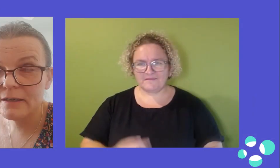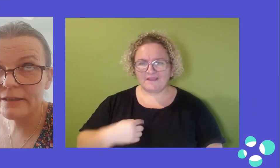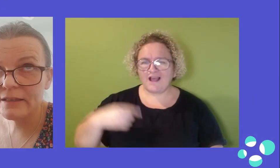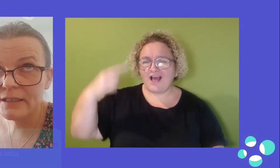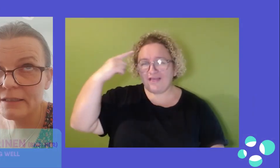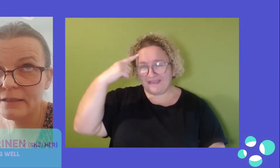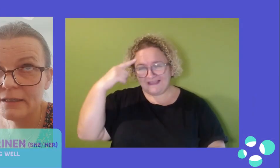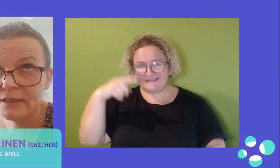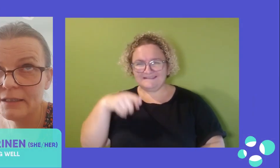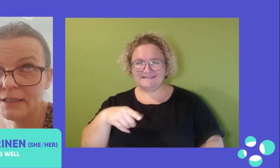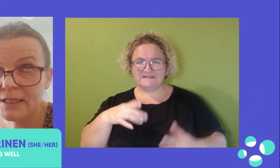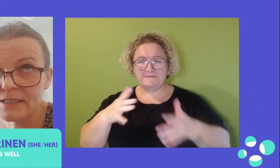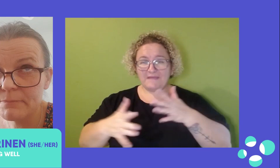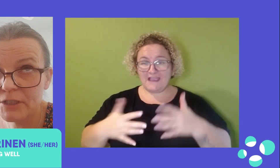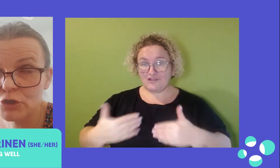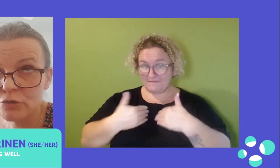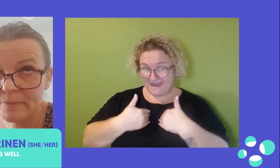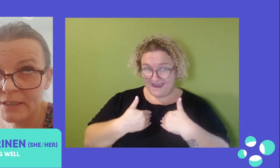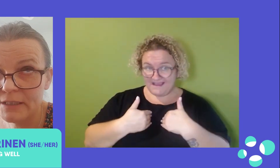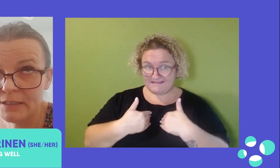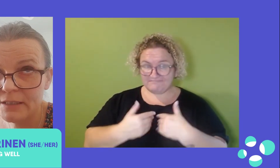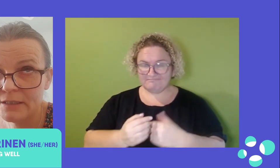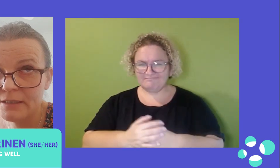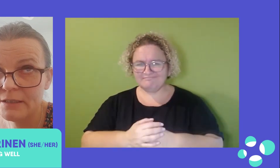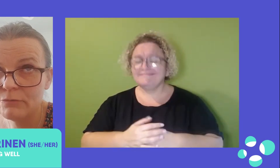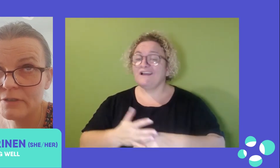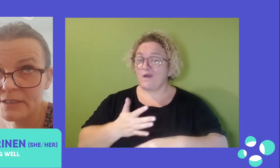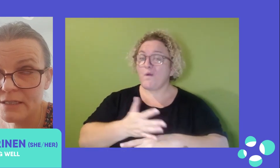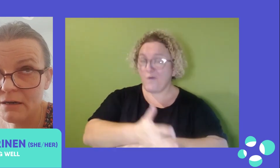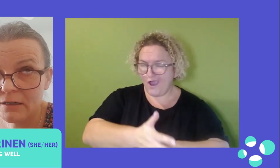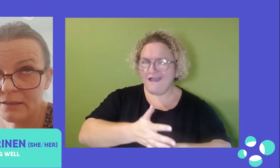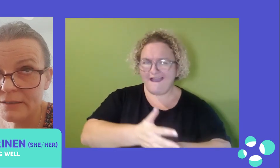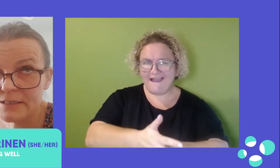I think it has meant to me working hard,